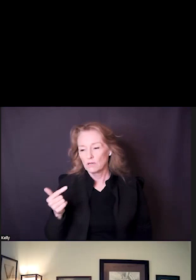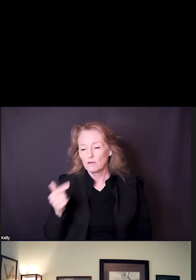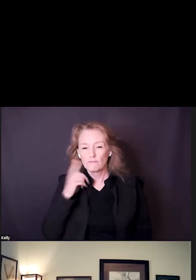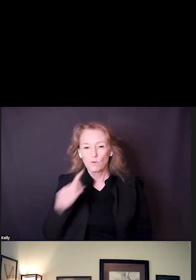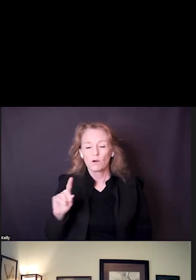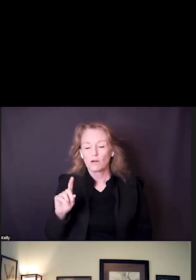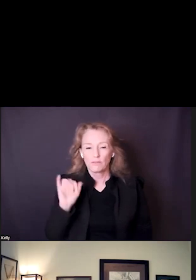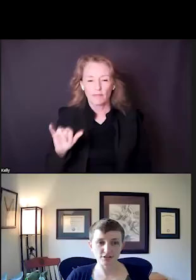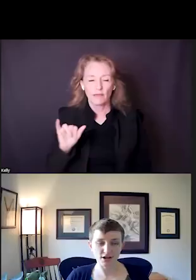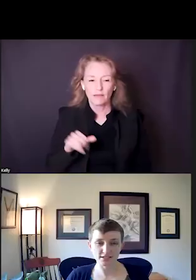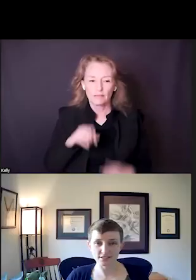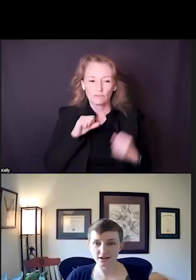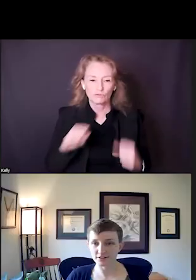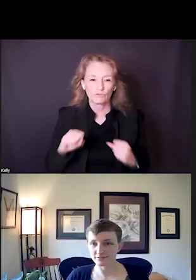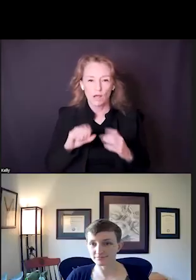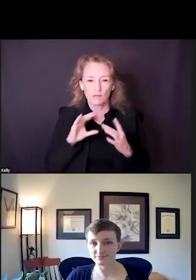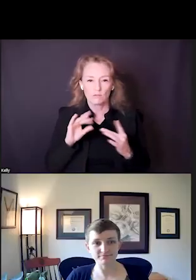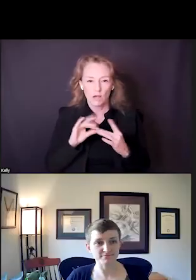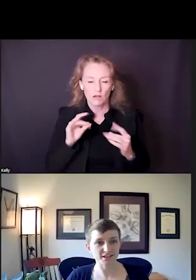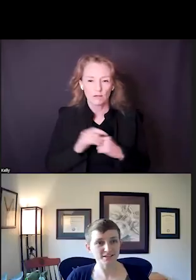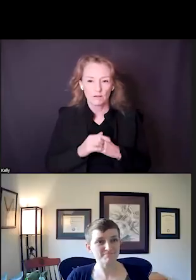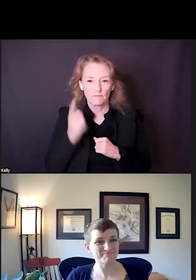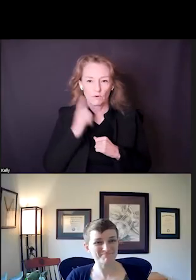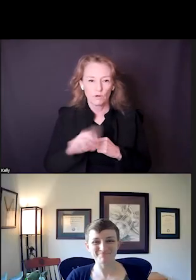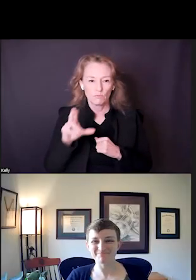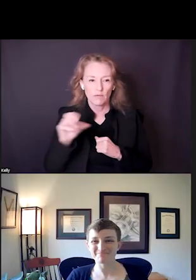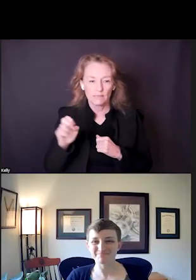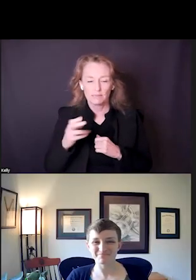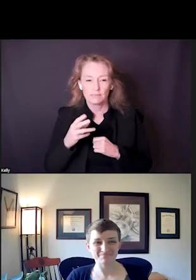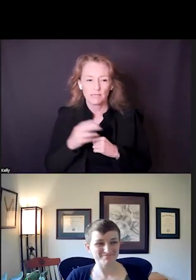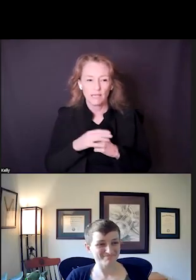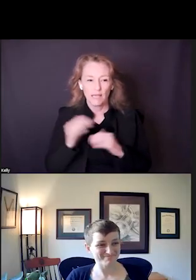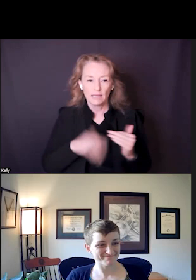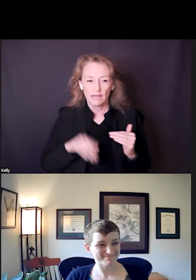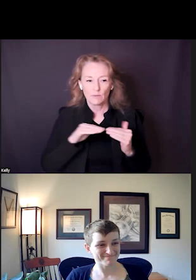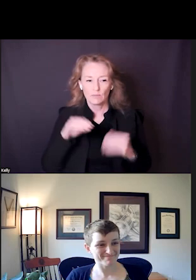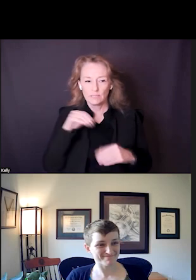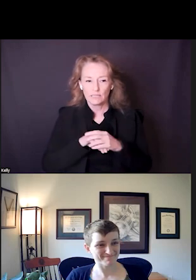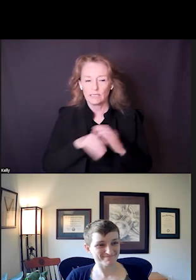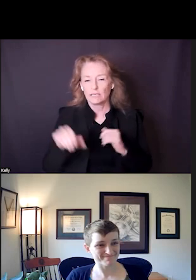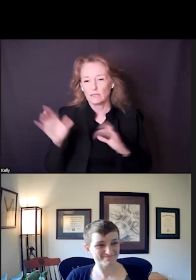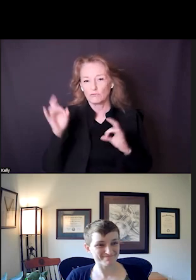ON RACE, EQUITY AND CRISIS CARE. THANK YOU SO MUCH.